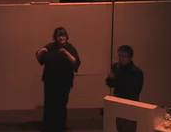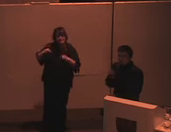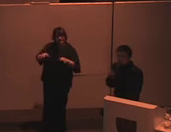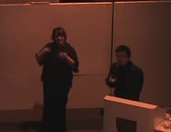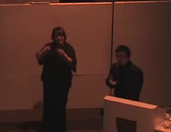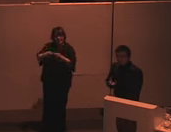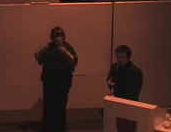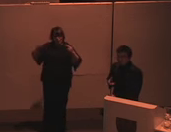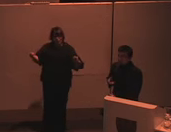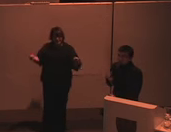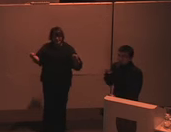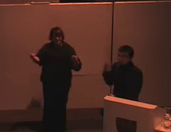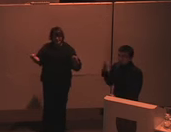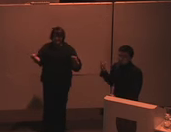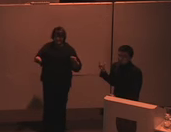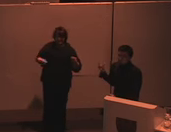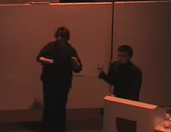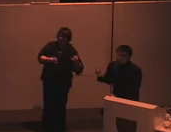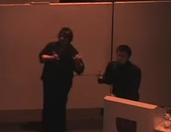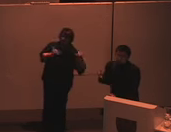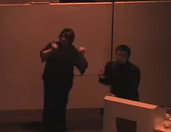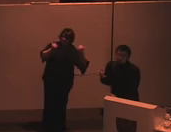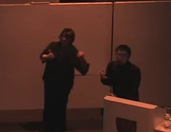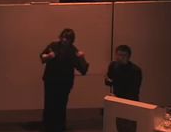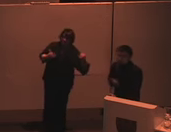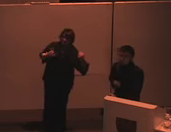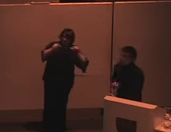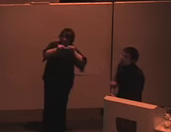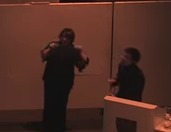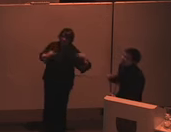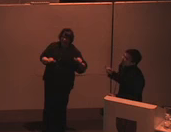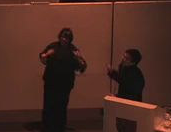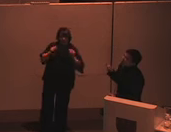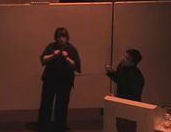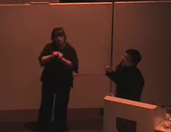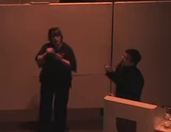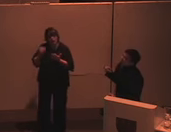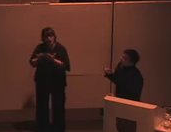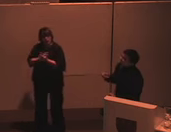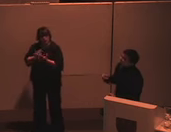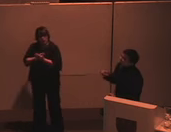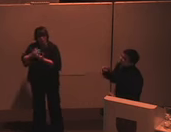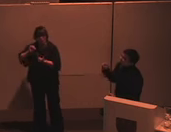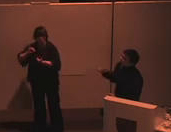of the modern architecture and such new order